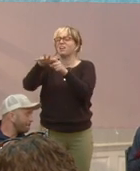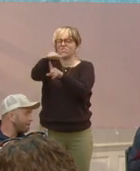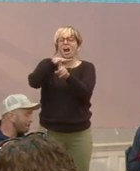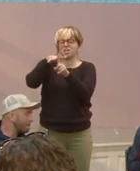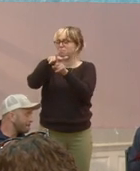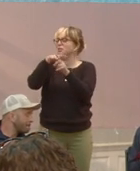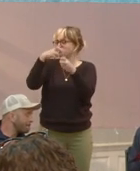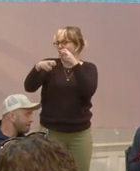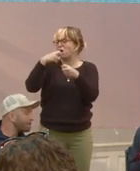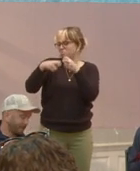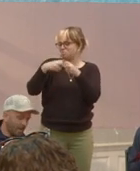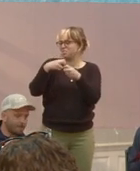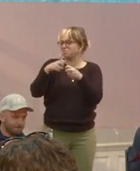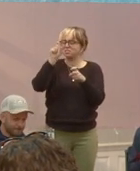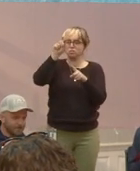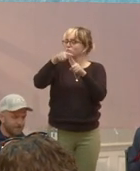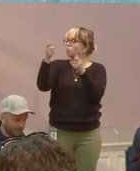there's a lot more money in the museum center is in the hands.